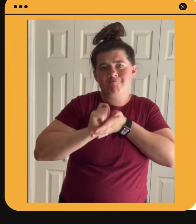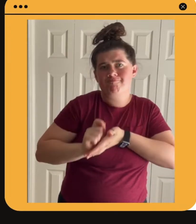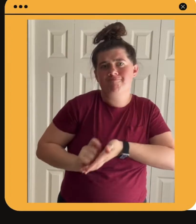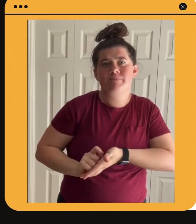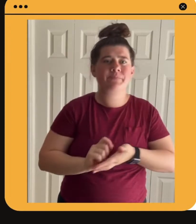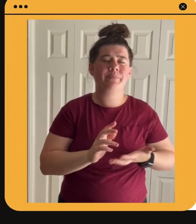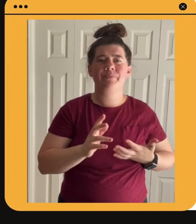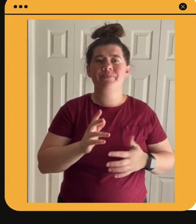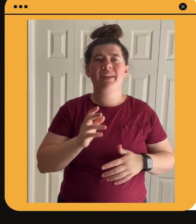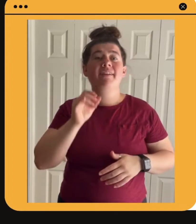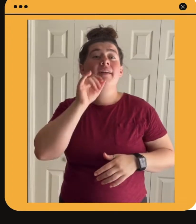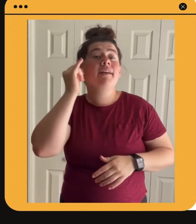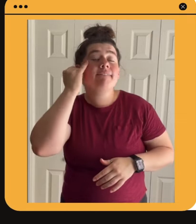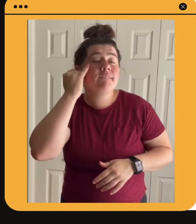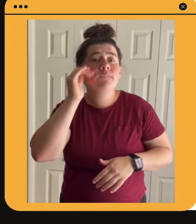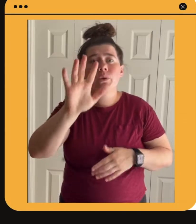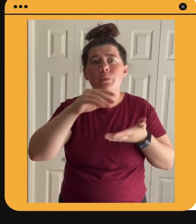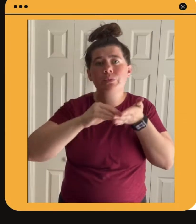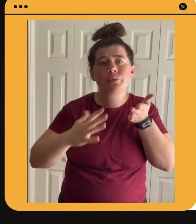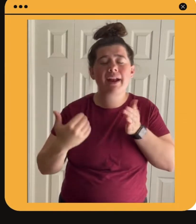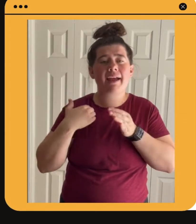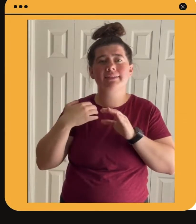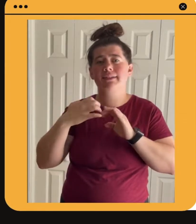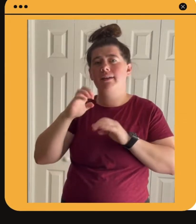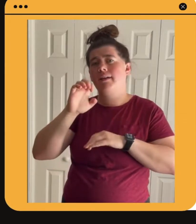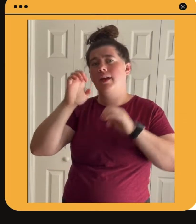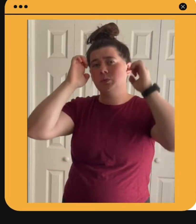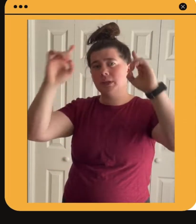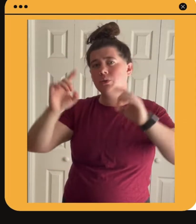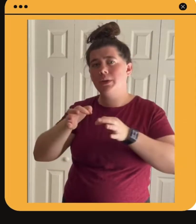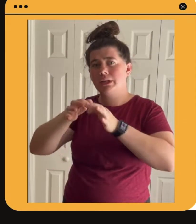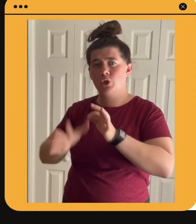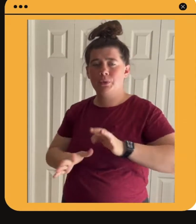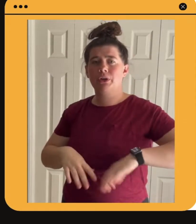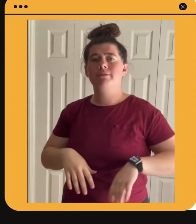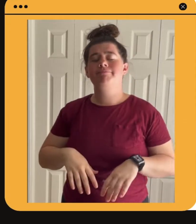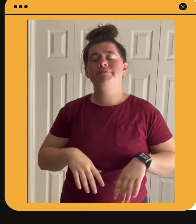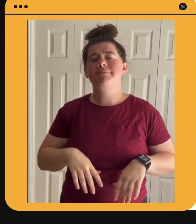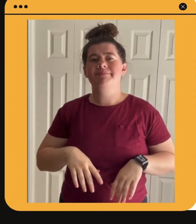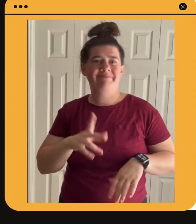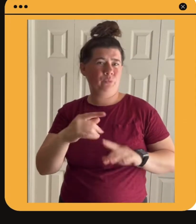all right, now, note taking If your student has an educational interpreter,